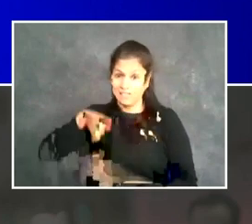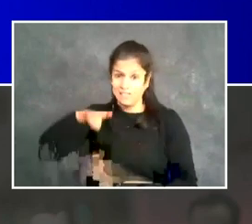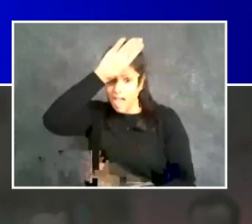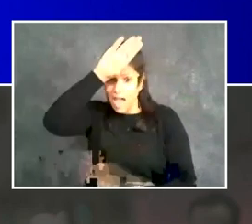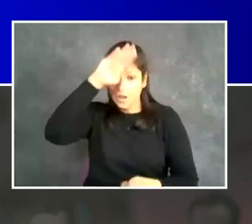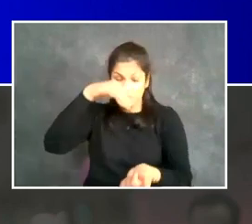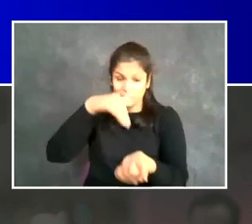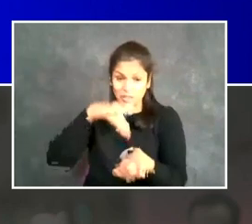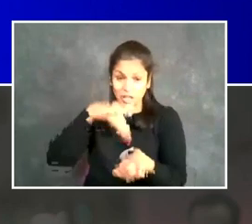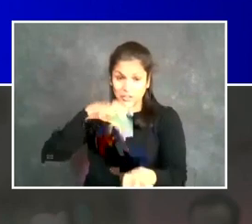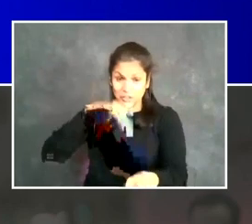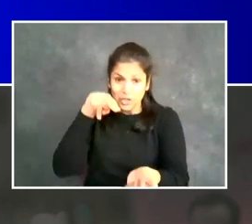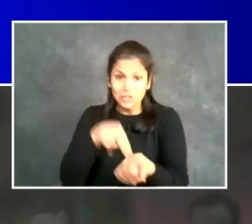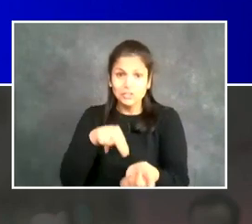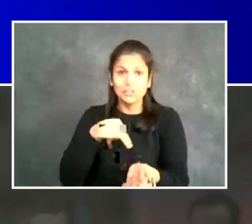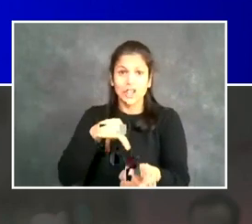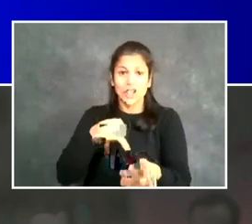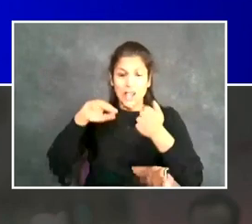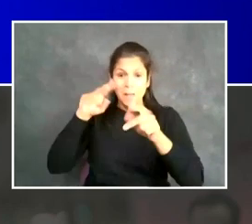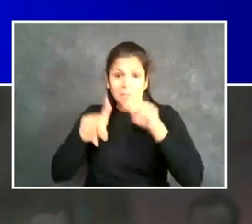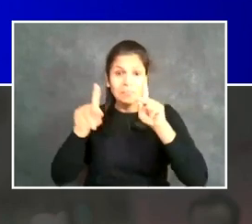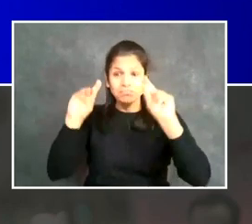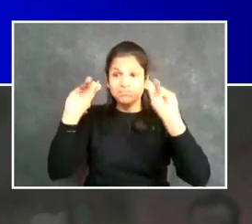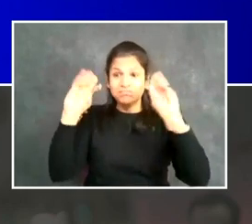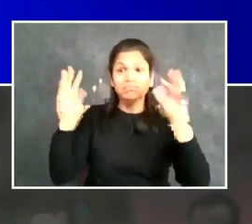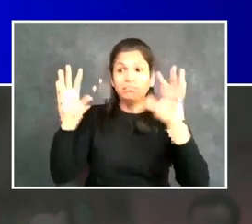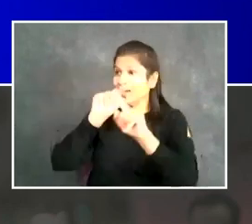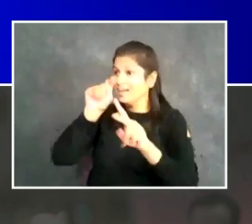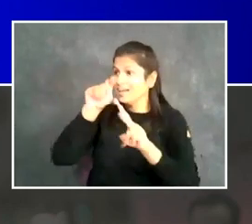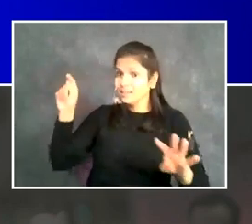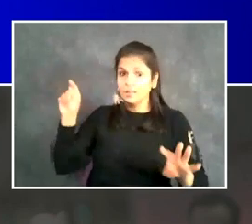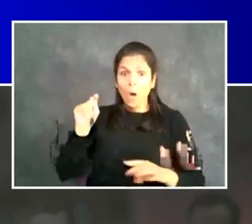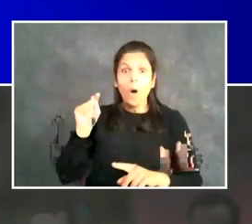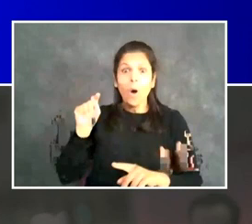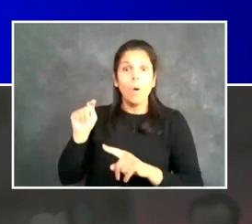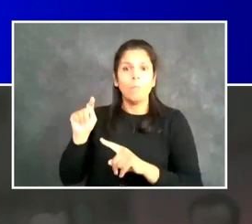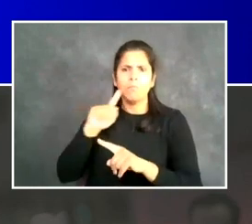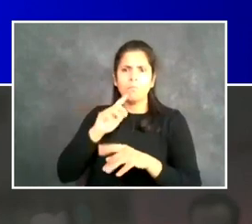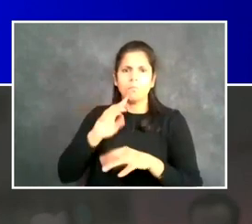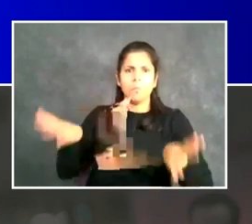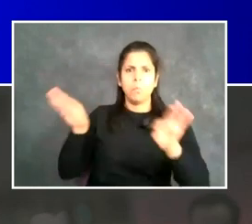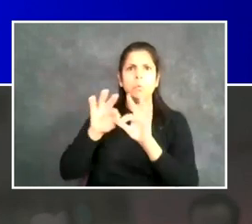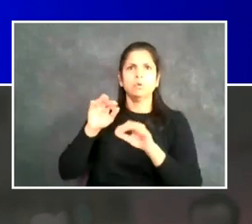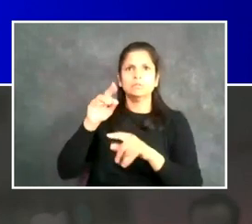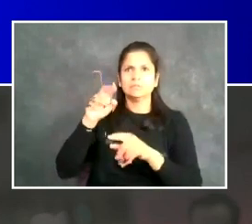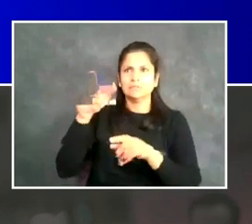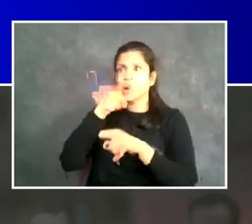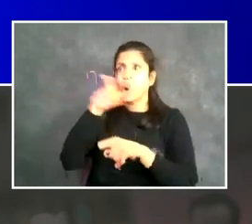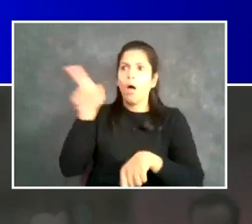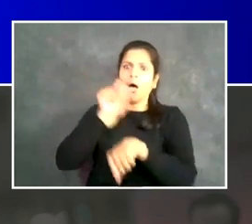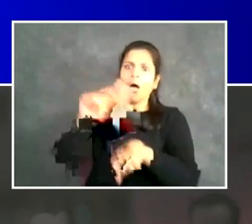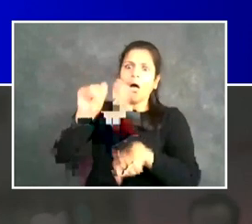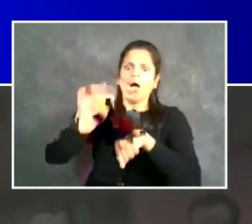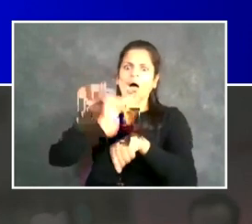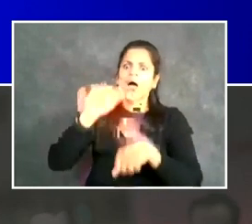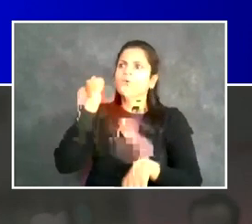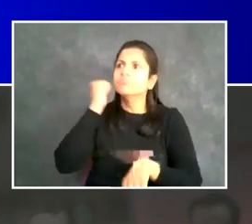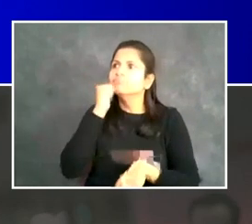FIREFIGHTERS, EMTs, PARAMEDICS, CORRECTION OFFICERS. SO MANY WHO WOULD LIKE TO HAVE